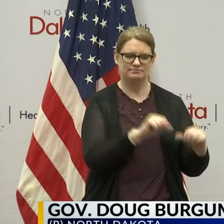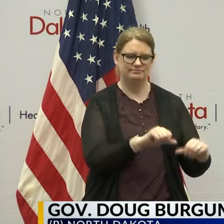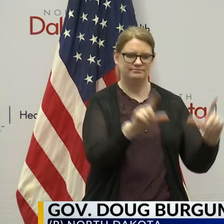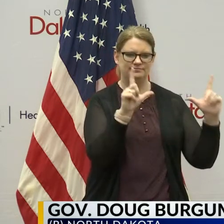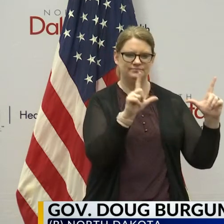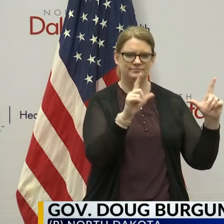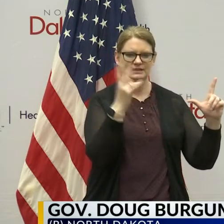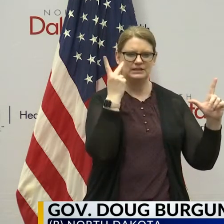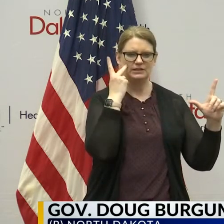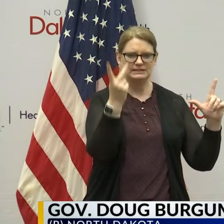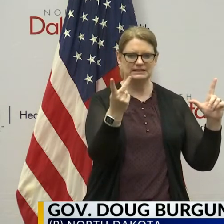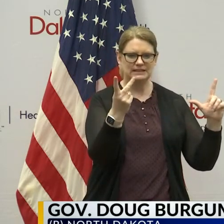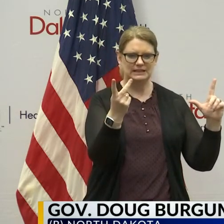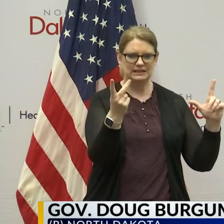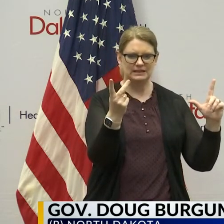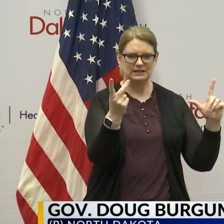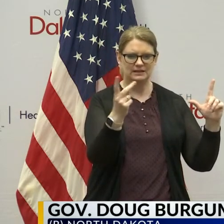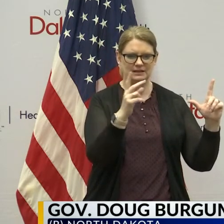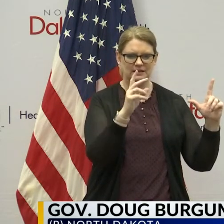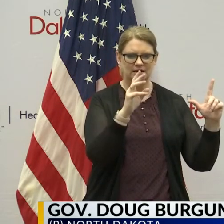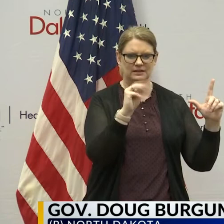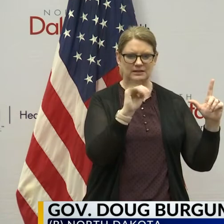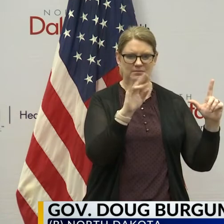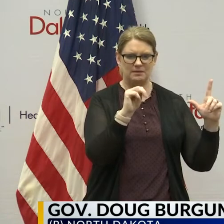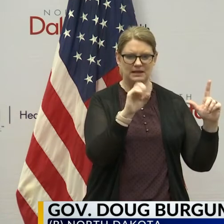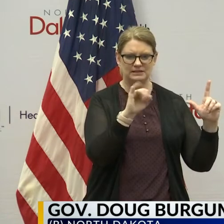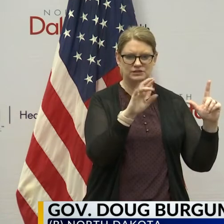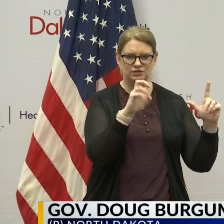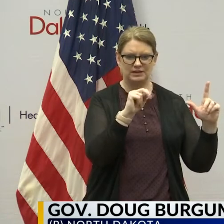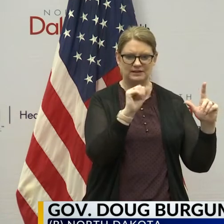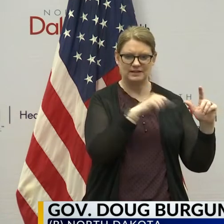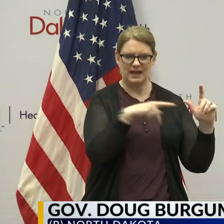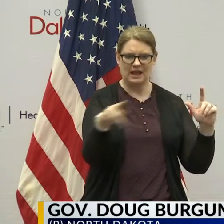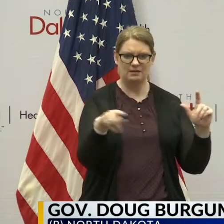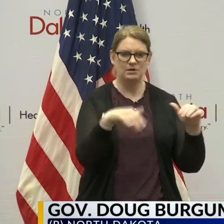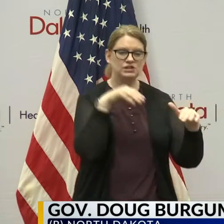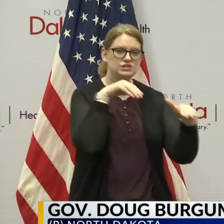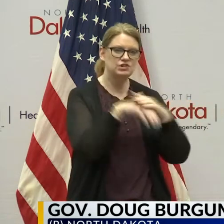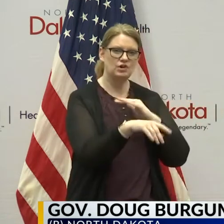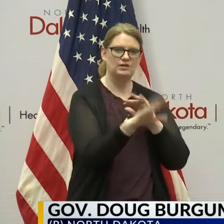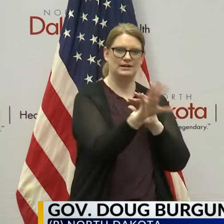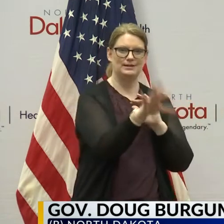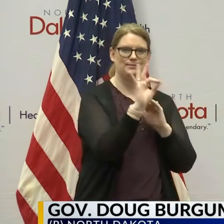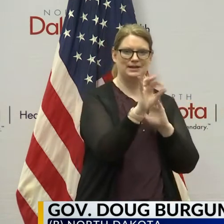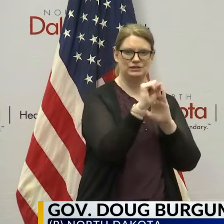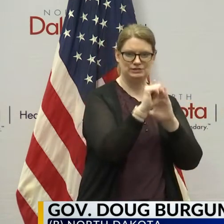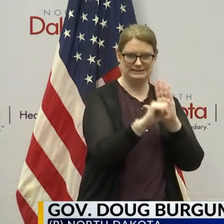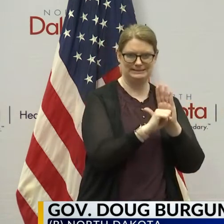THAT IT IS A LITTLE DIFFICULT TO DO A LIVE DEMO. I DO HAVE SOME SLIDES THAT YOU